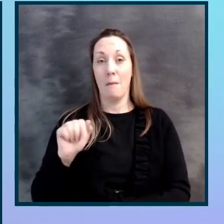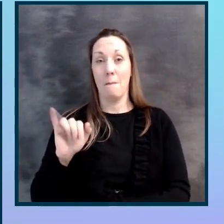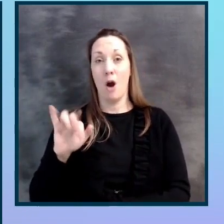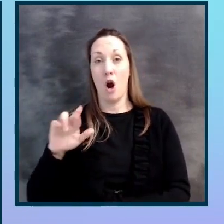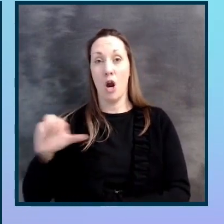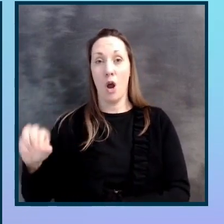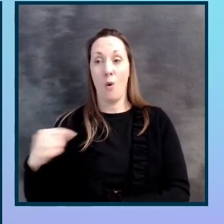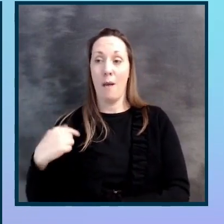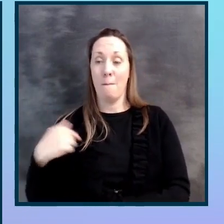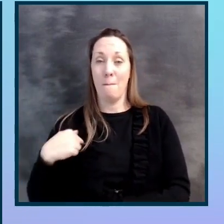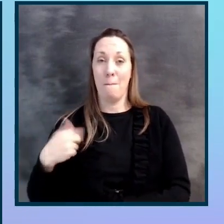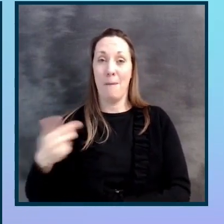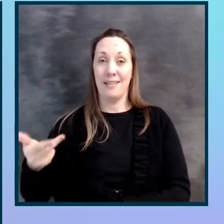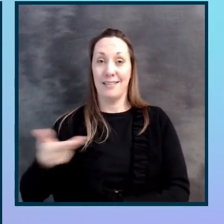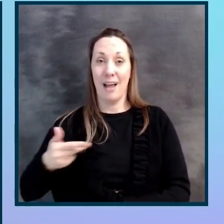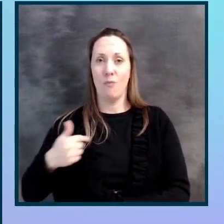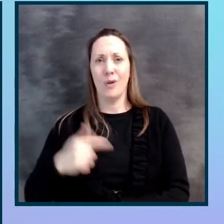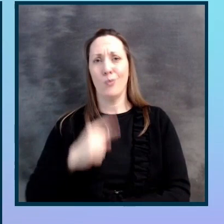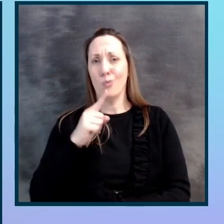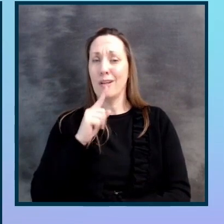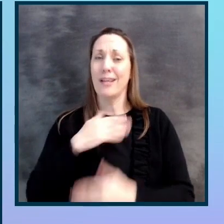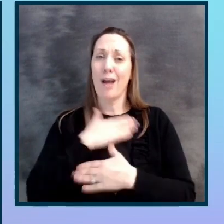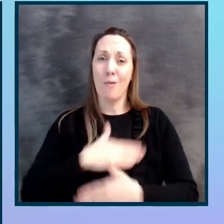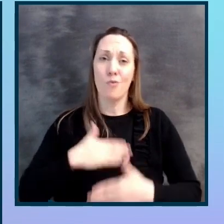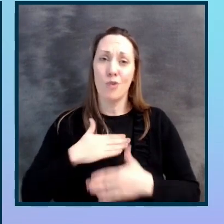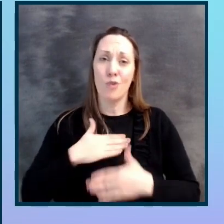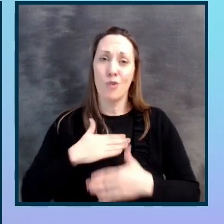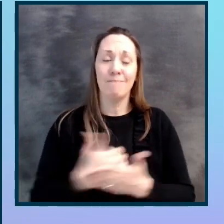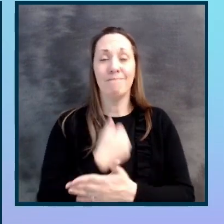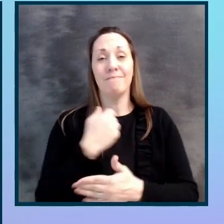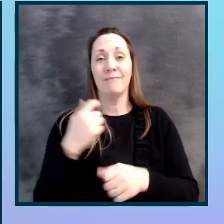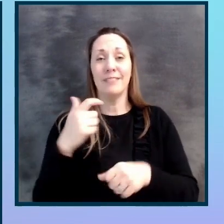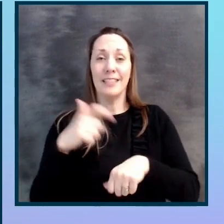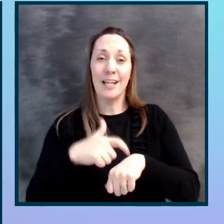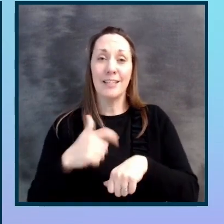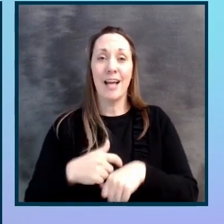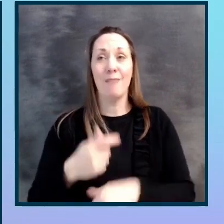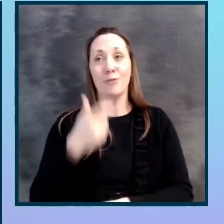we really appreciate you taking the time to hear our stories